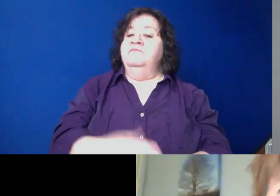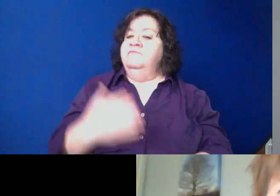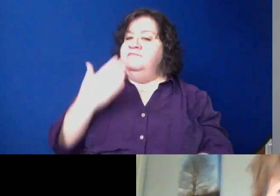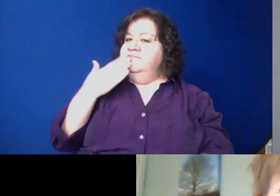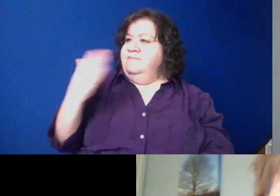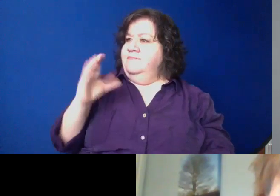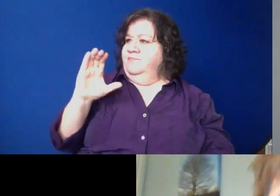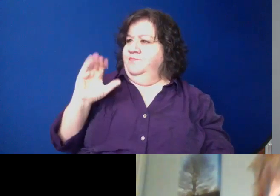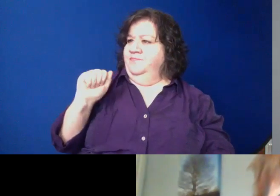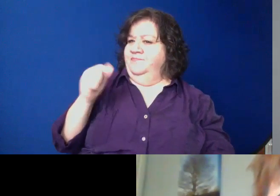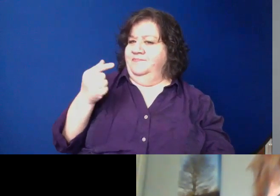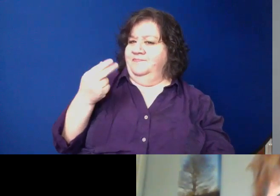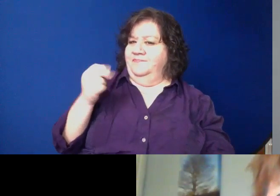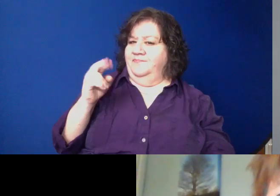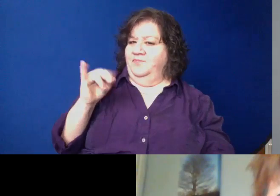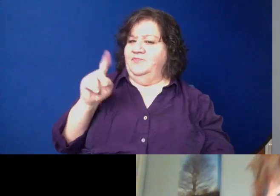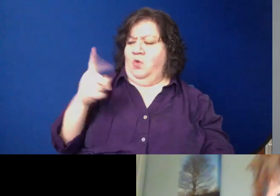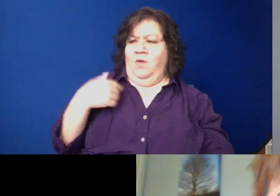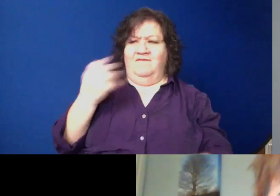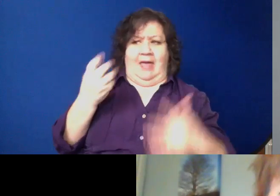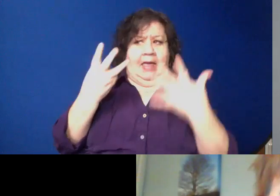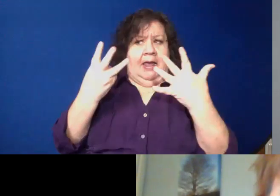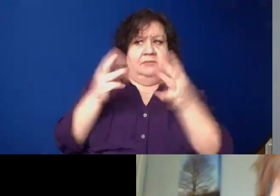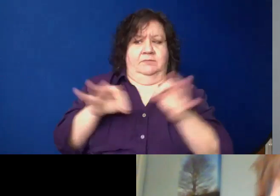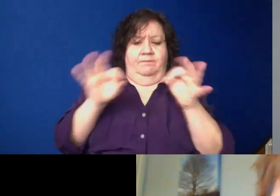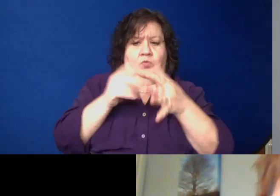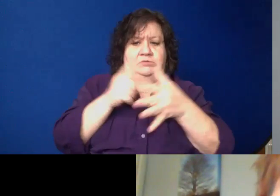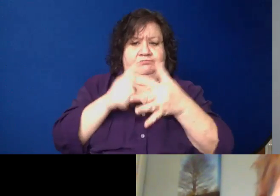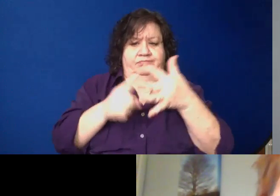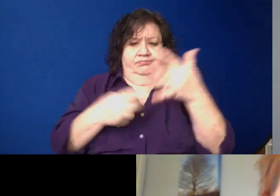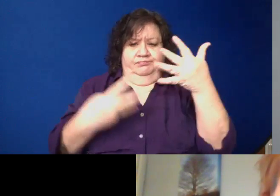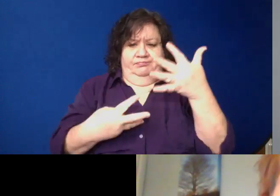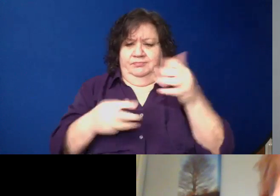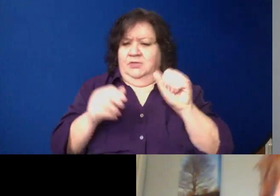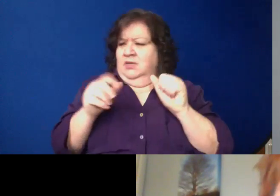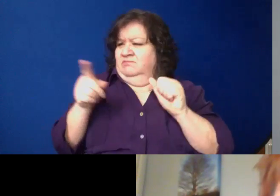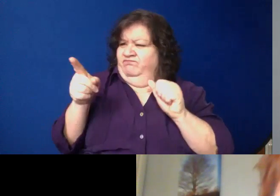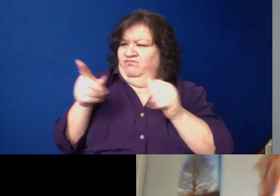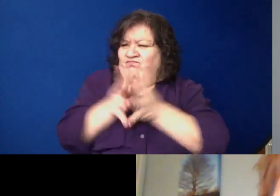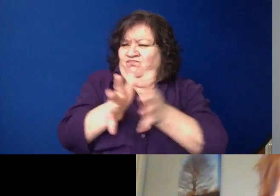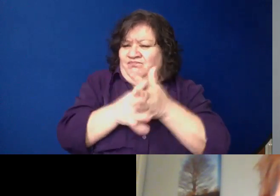are asking what exactly we are asking from and who we are asking uh to take measures on that